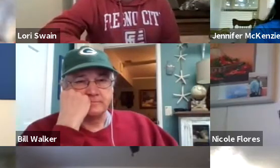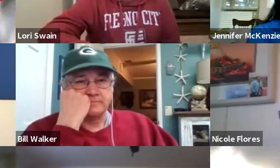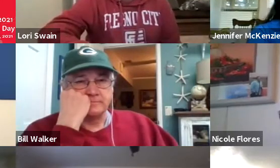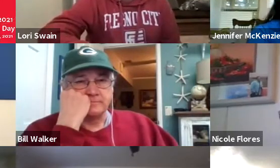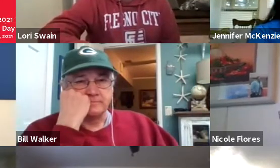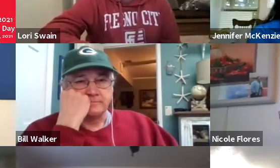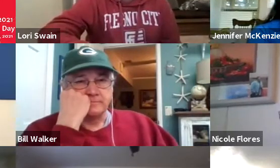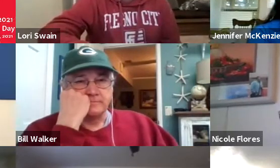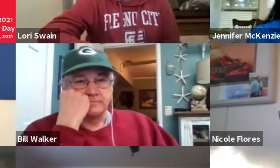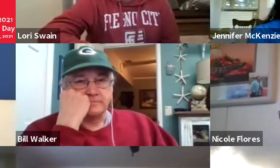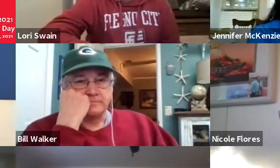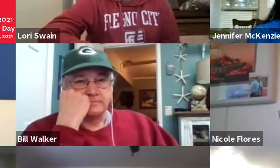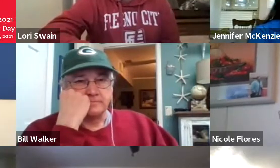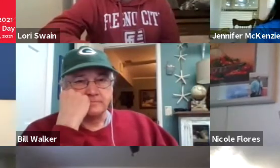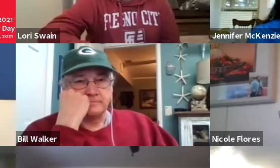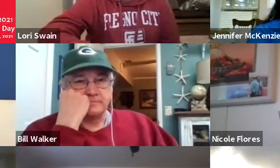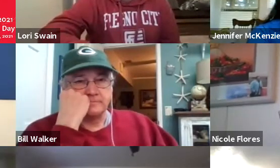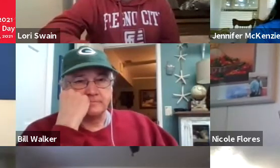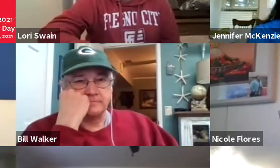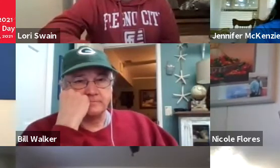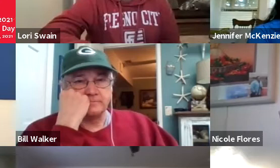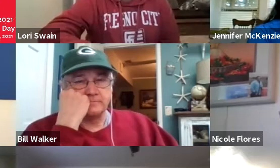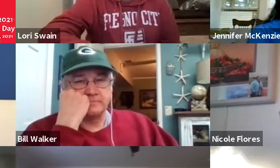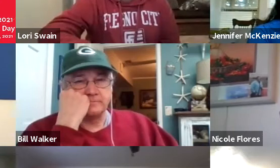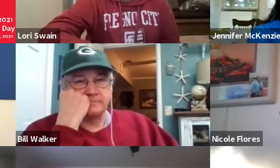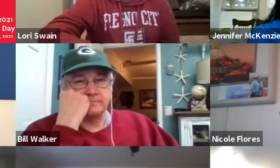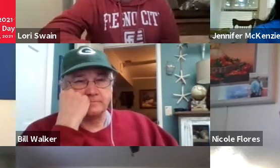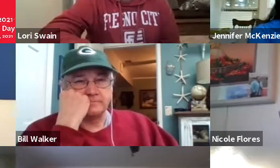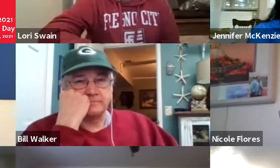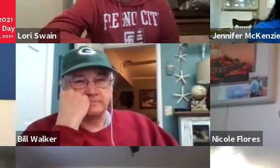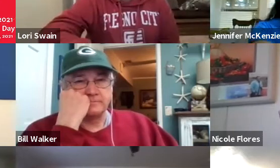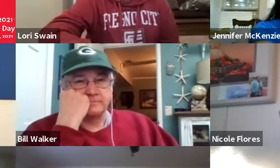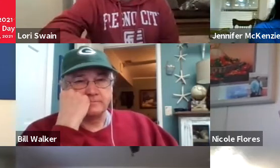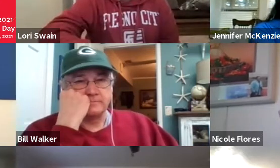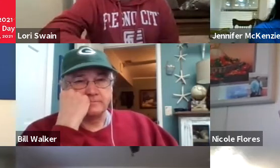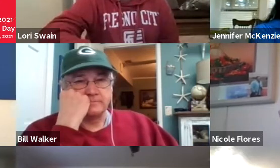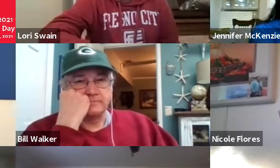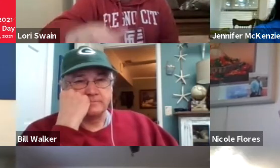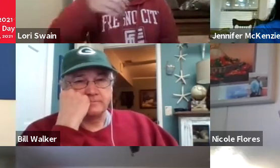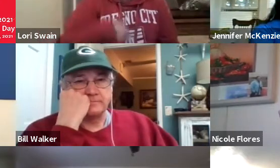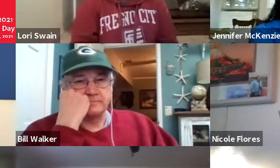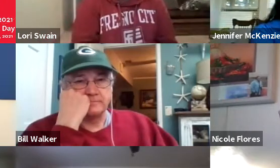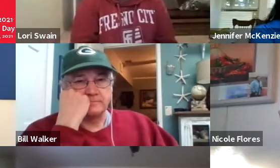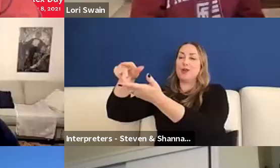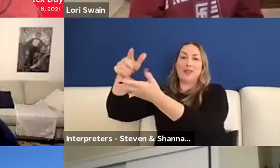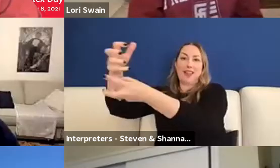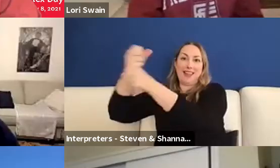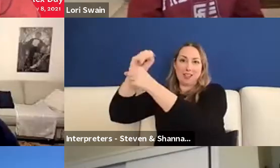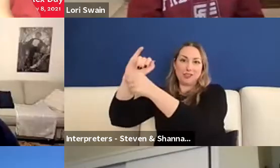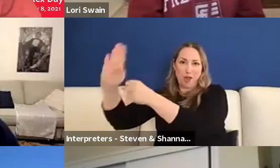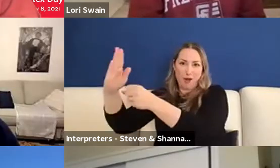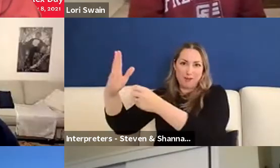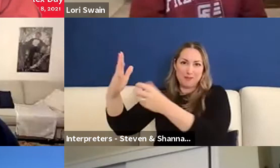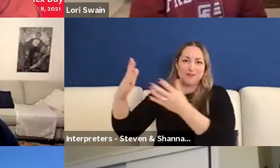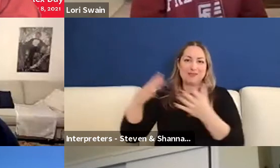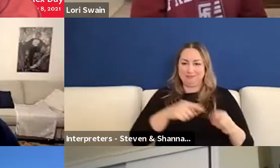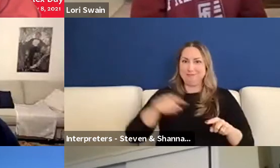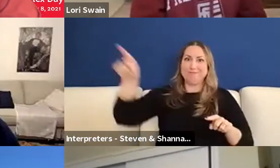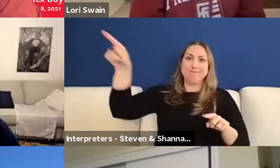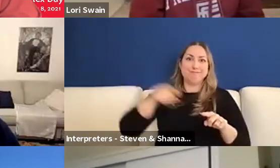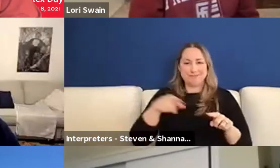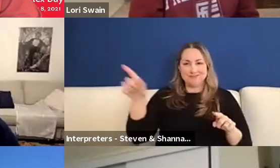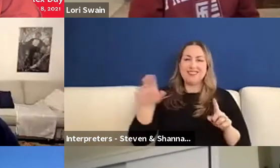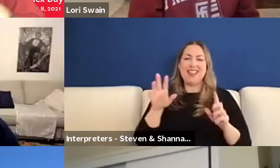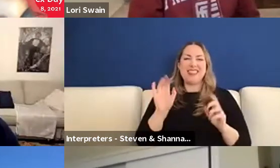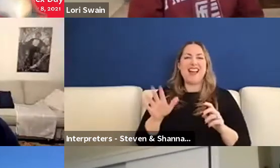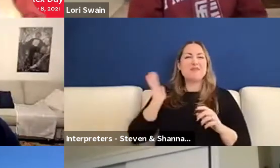from birth to paycheck, you know, so that the pathway concept was, was really entrenched in me personally, and then, but what was really